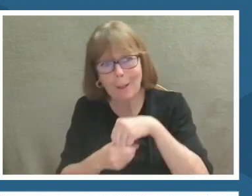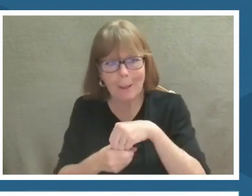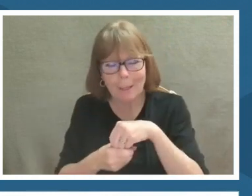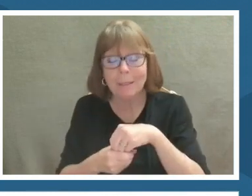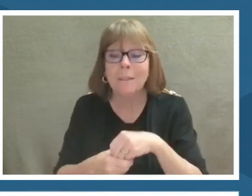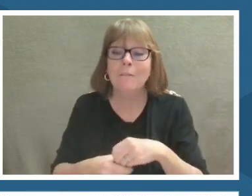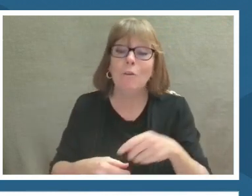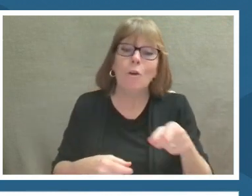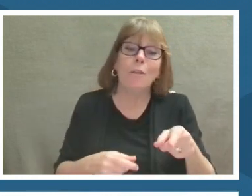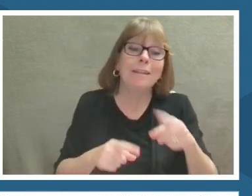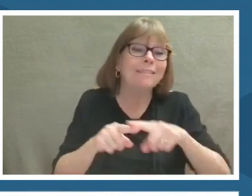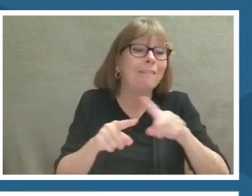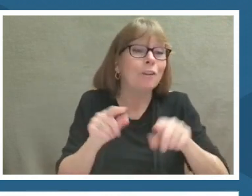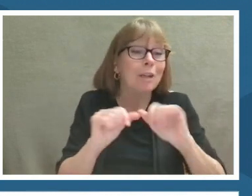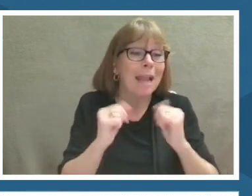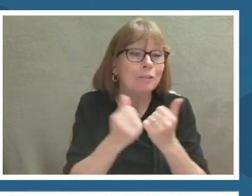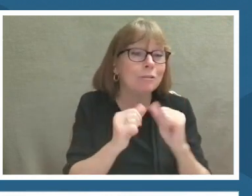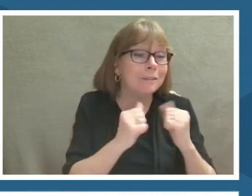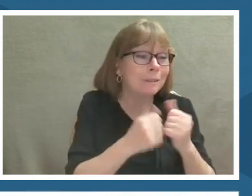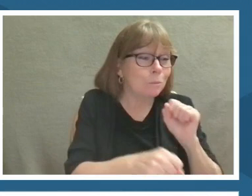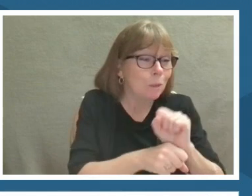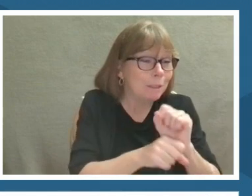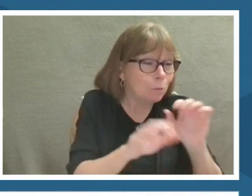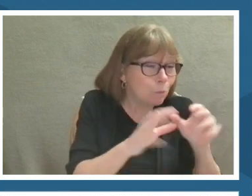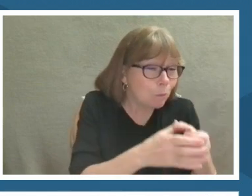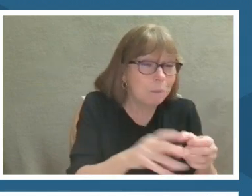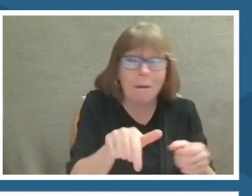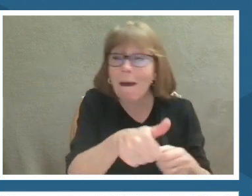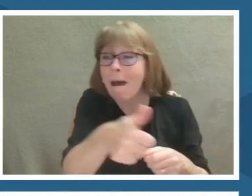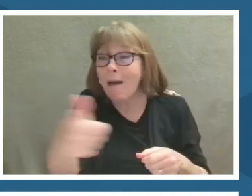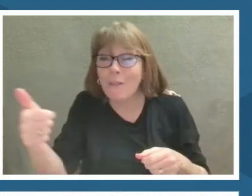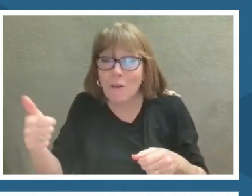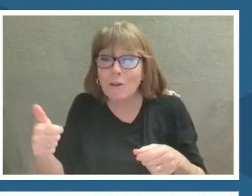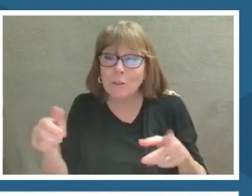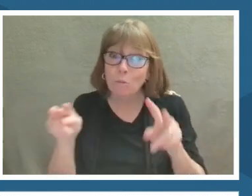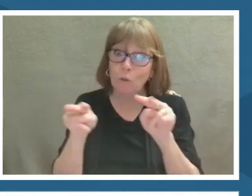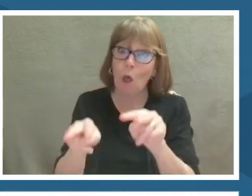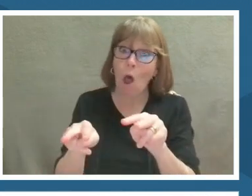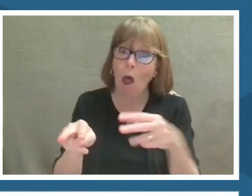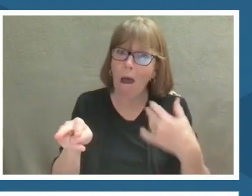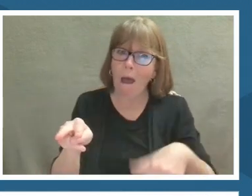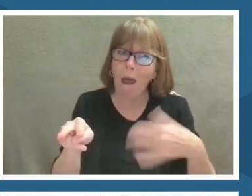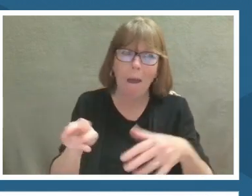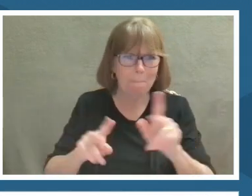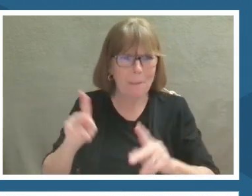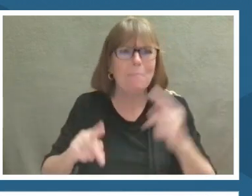federal agency representatives we're really excited that this is something